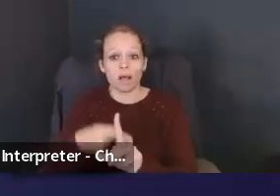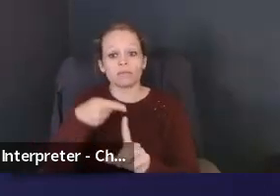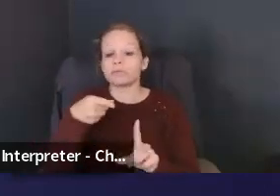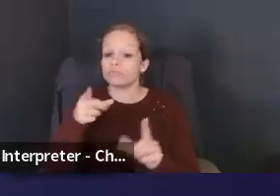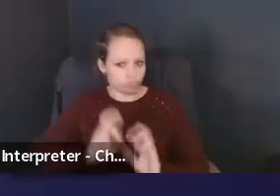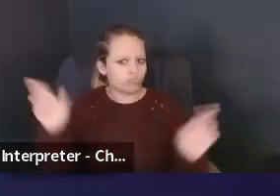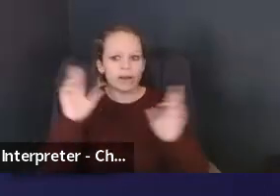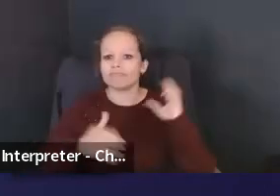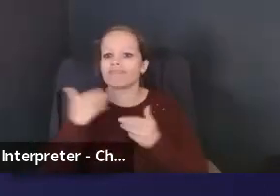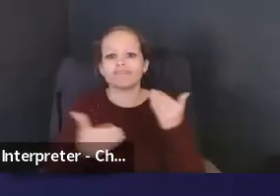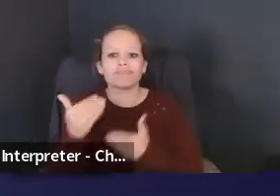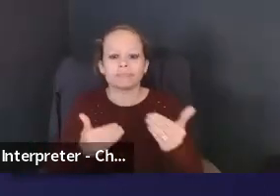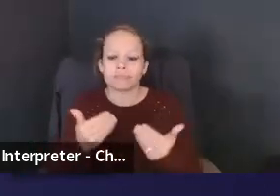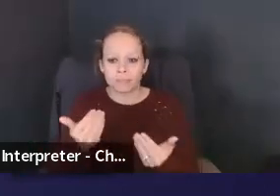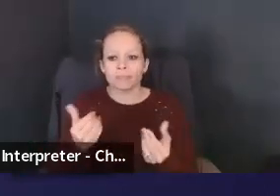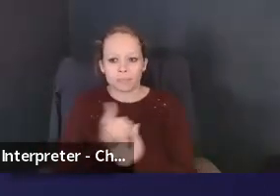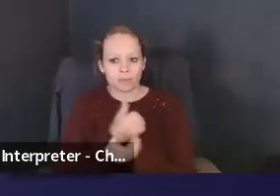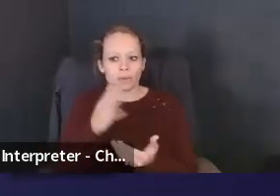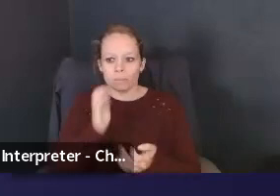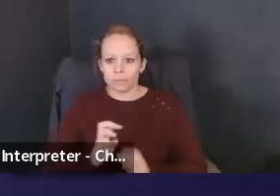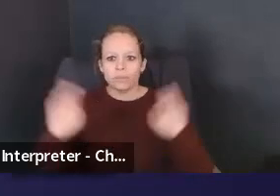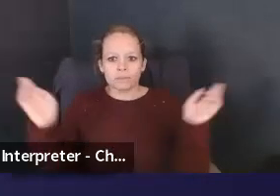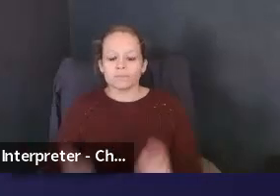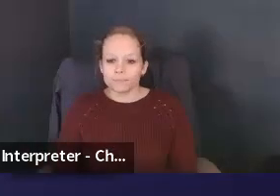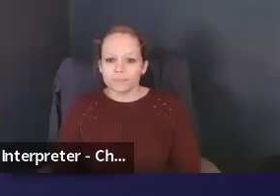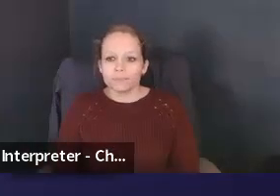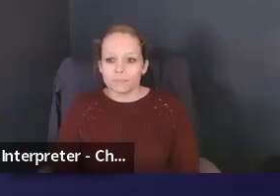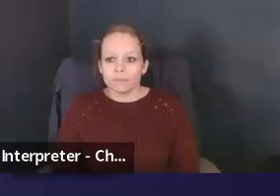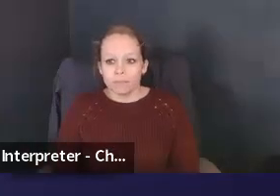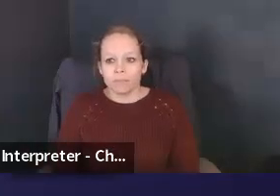and you have the whole thing ready to go. I mean, it really needs to be a fully developed